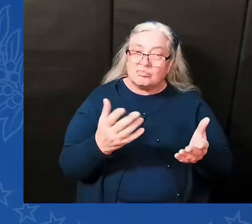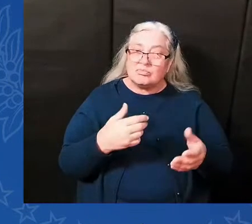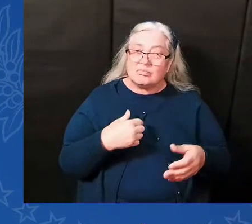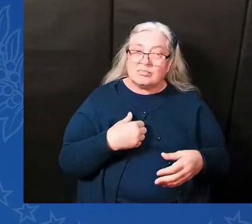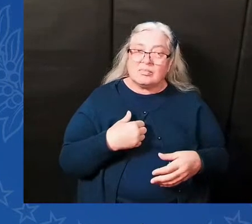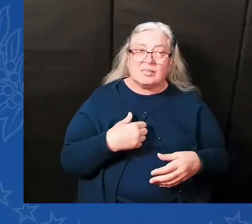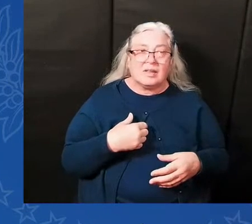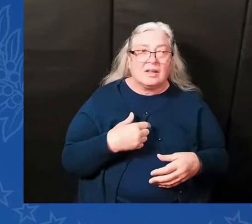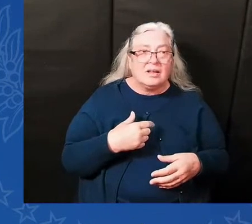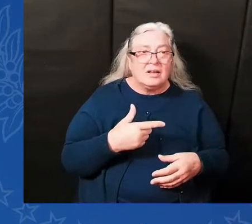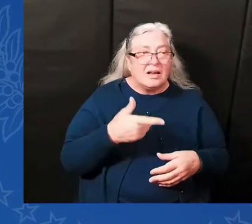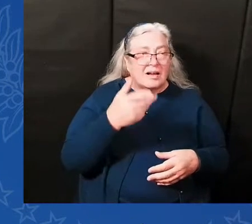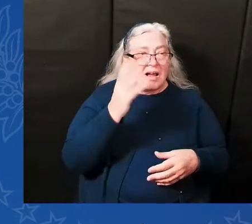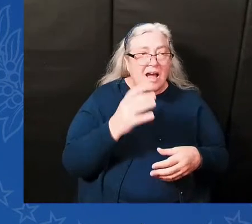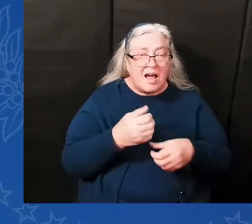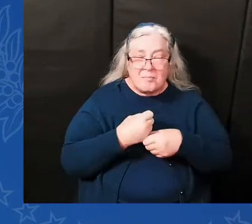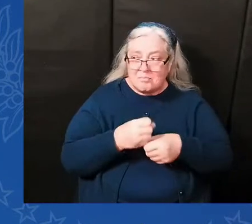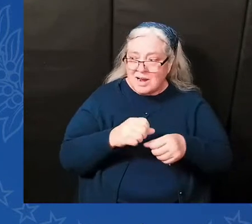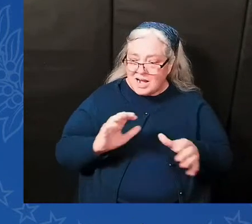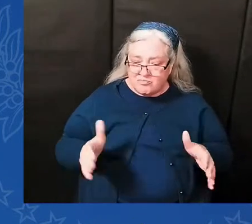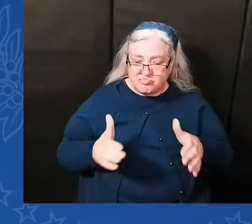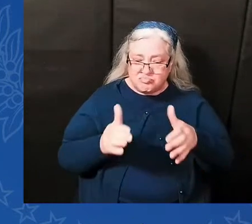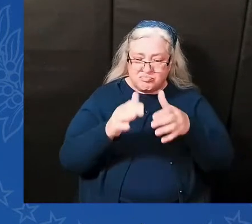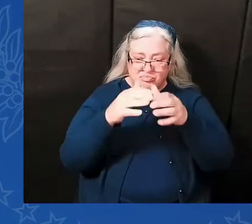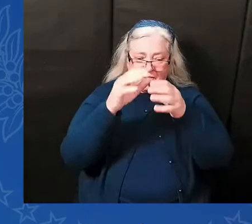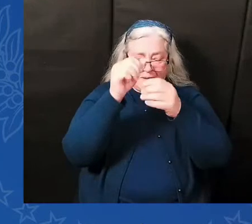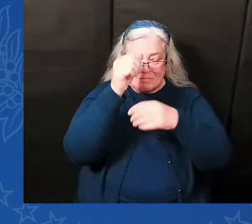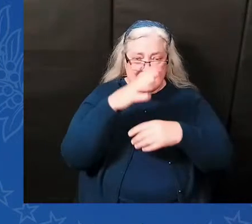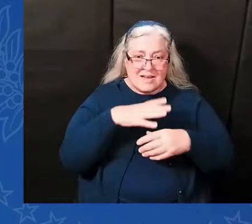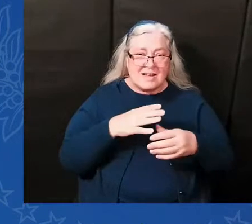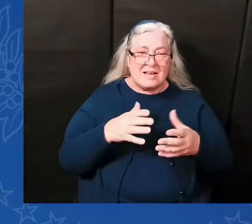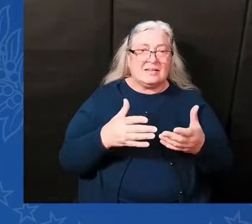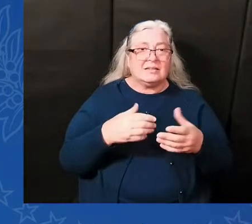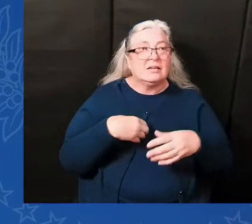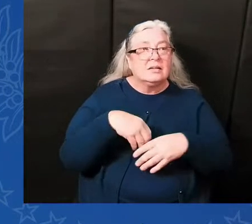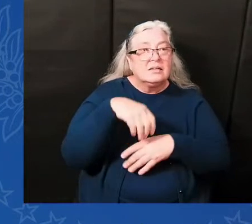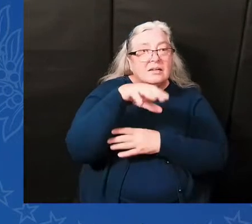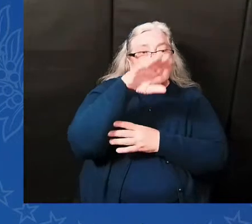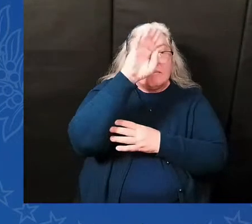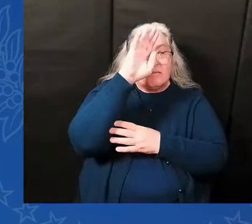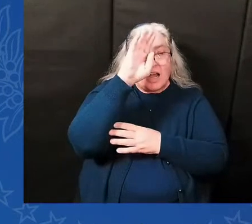And that's pretty close to the -- The overwhelming human instinct is to run away from danger,